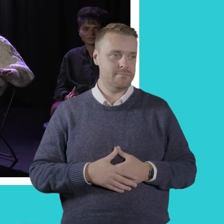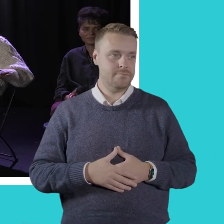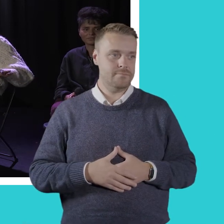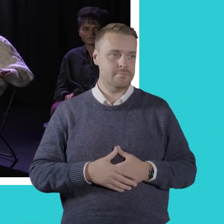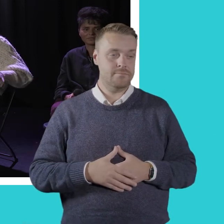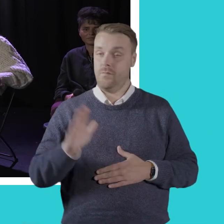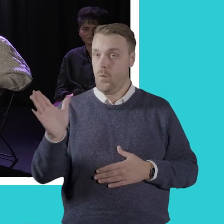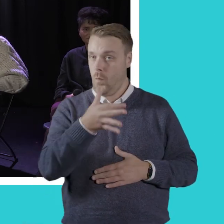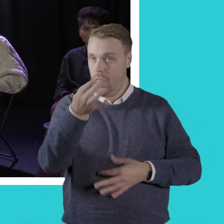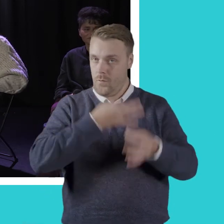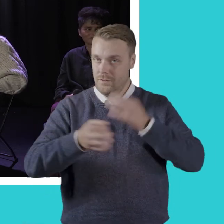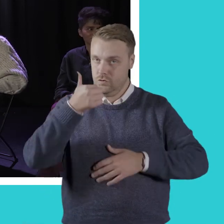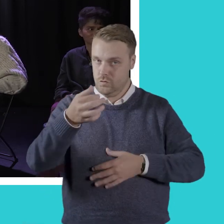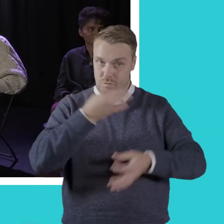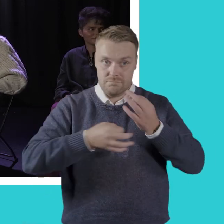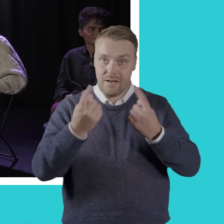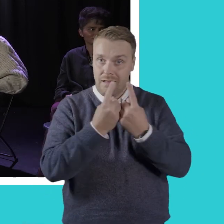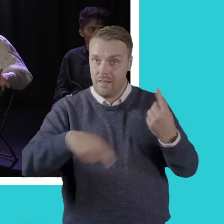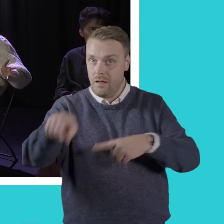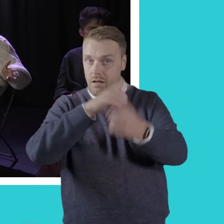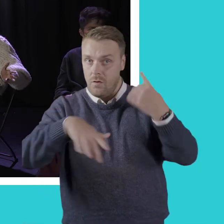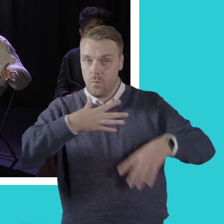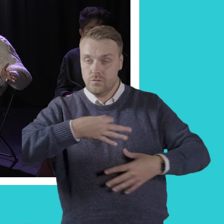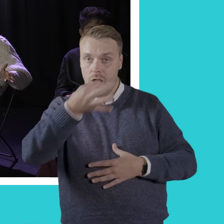questions. Does anybody have anything that they'd like to ask or even just say just a comment?